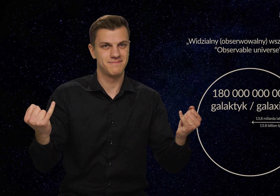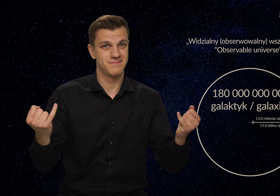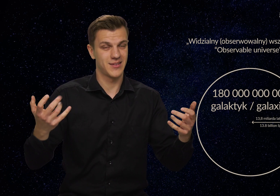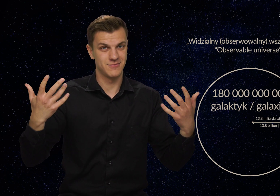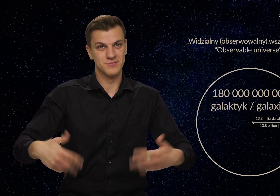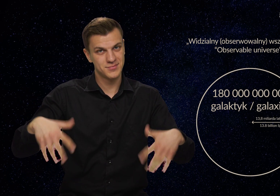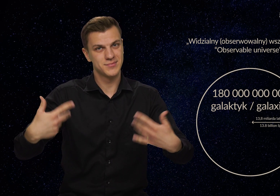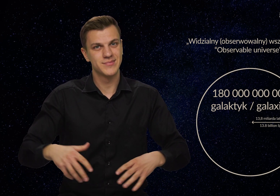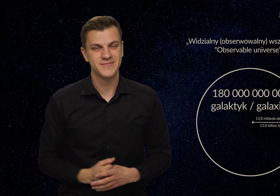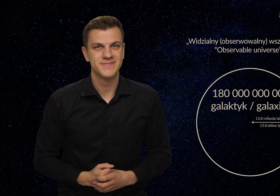Wow!!!